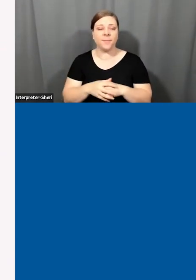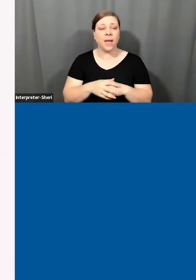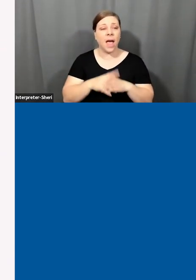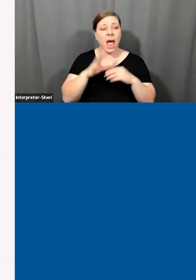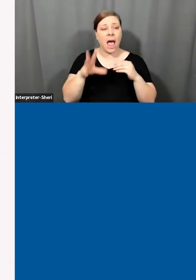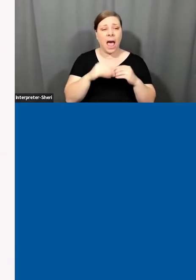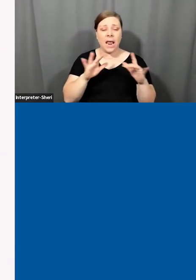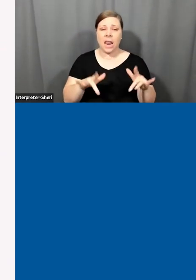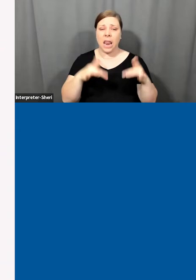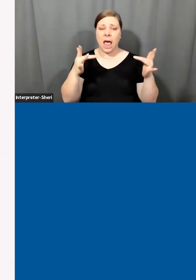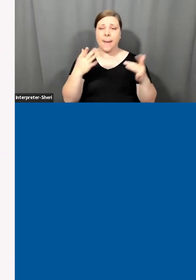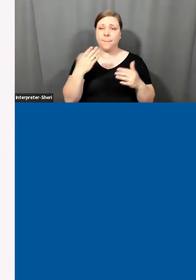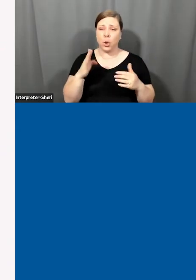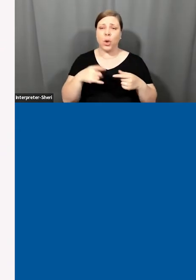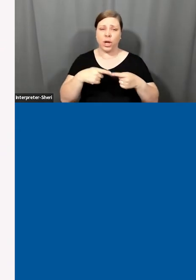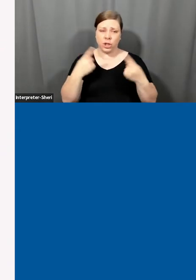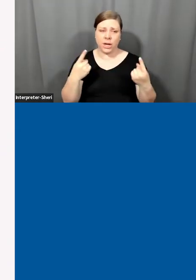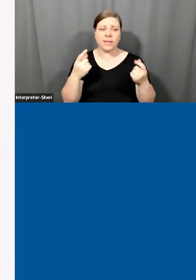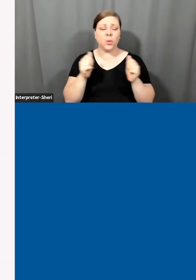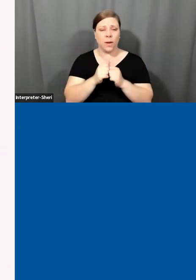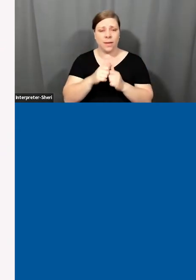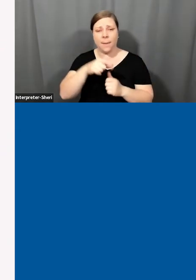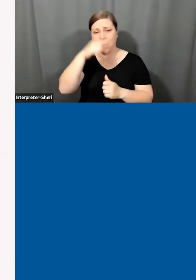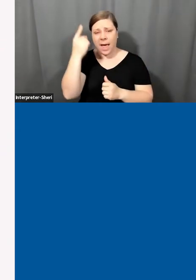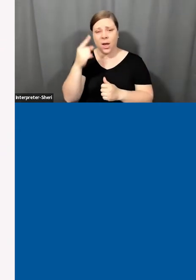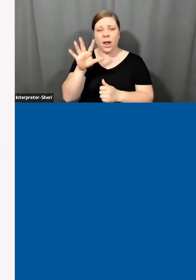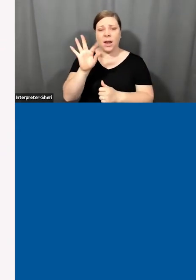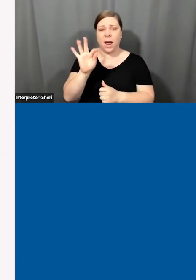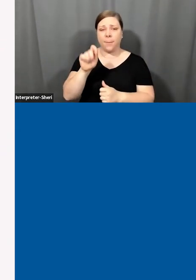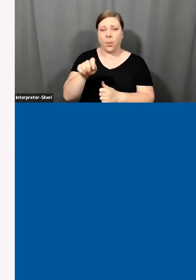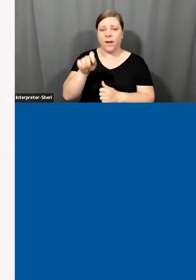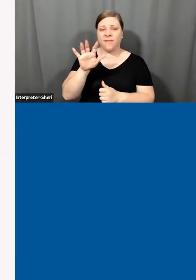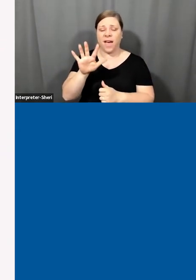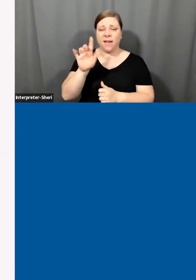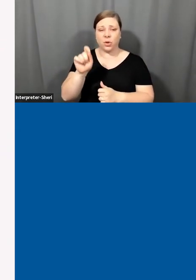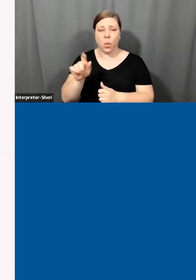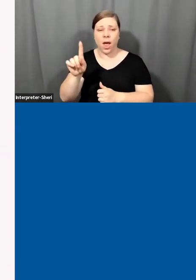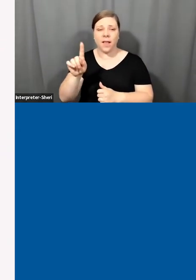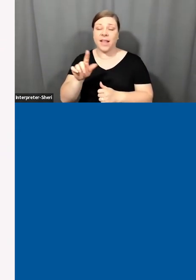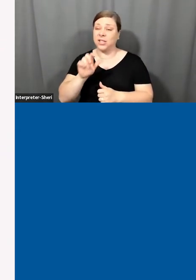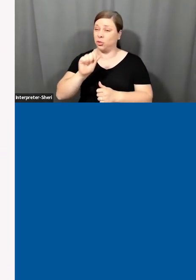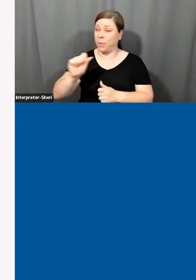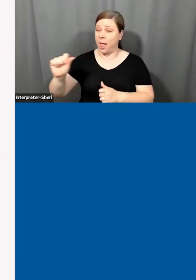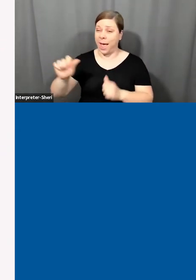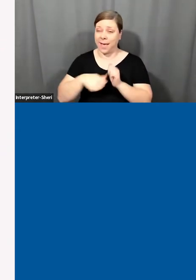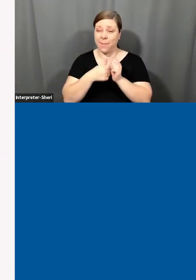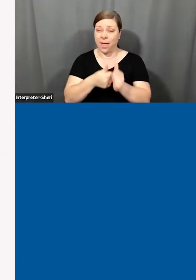that contrasts with black with a 9.5 to one ratio, which gives us a triple A compliance, which is really good because our social handle